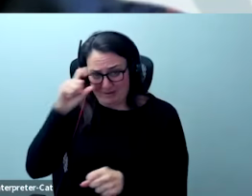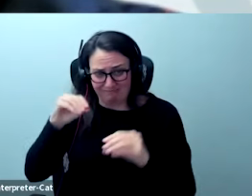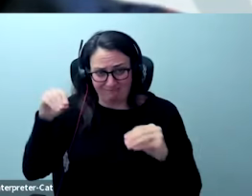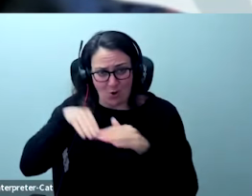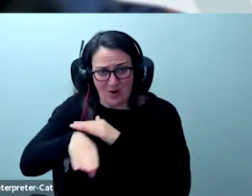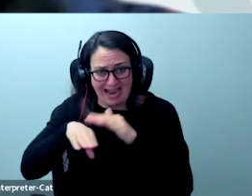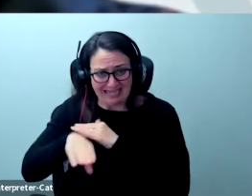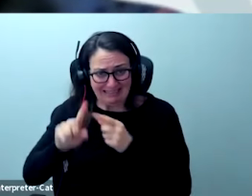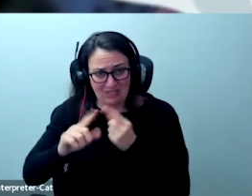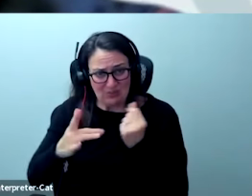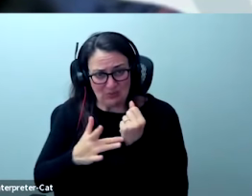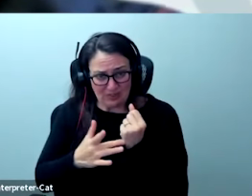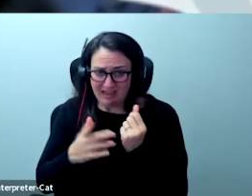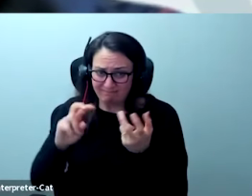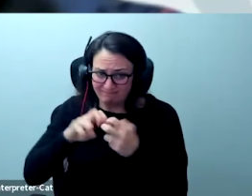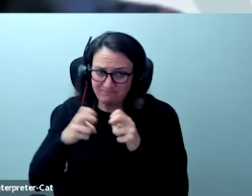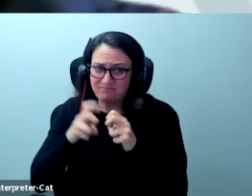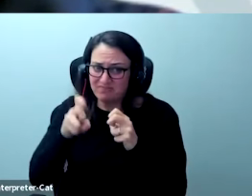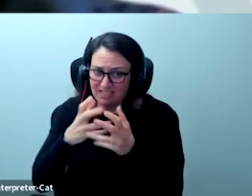"it's an issue that needs a lot of undivided attention."